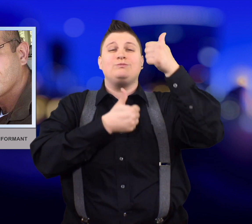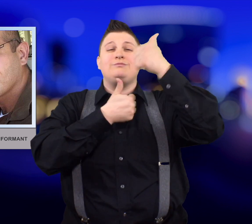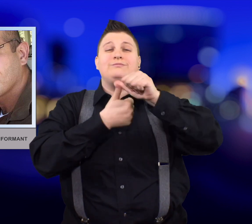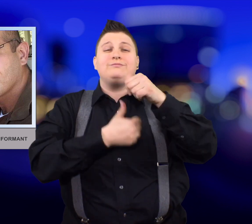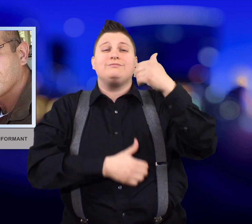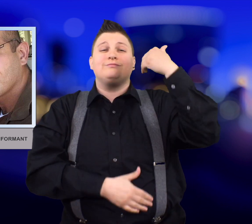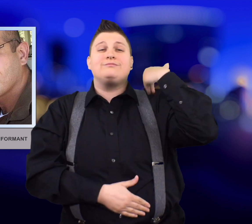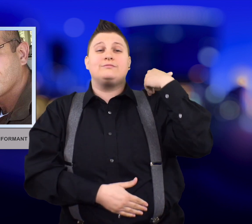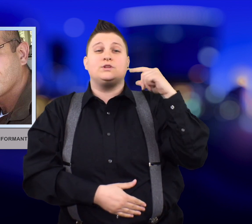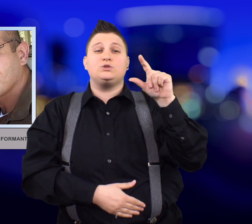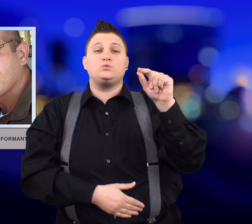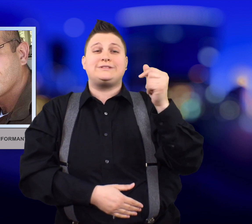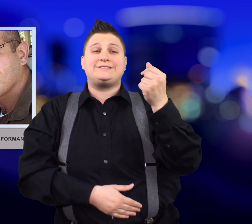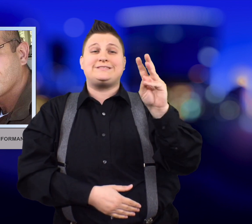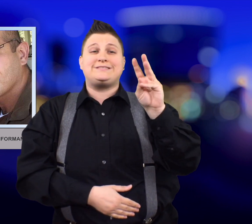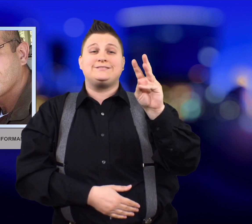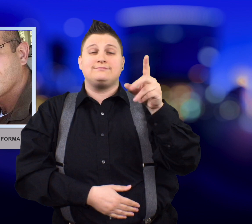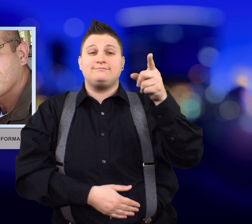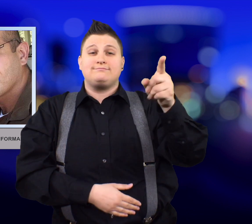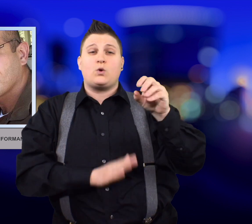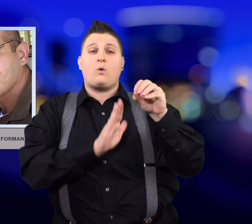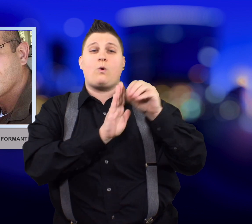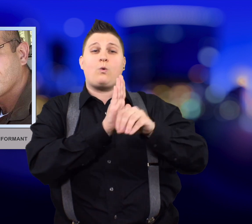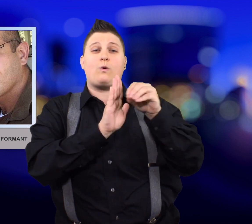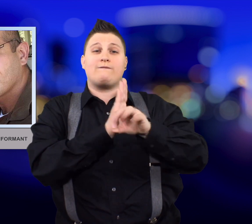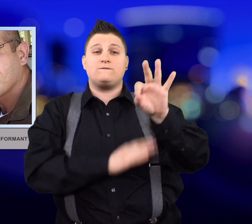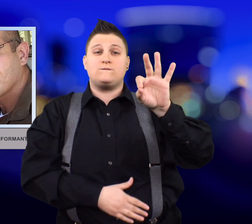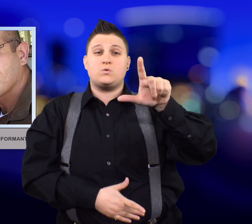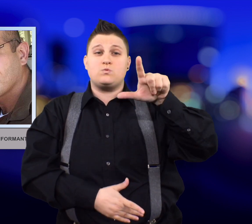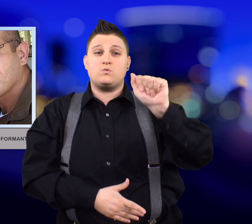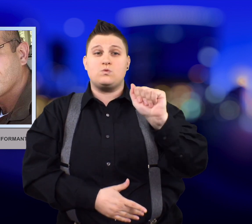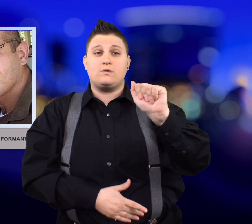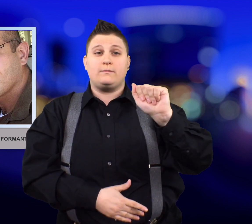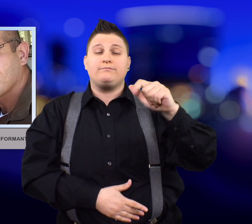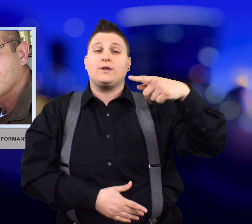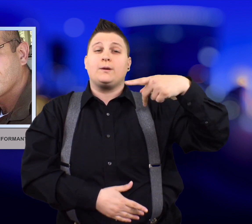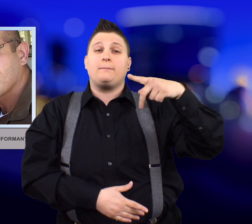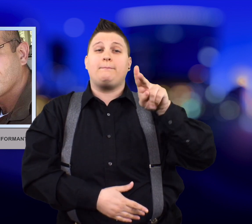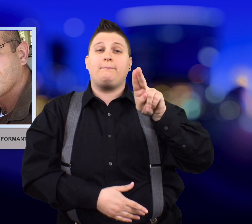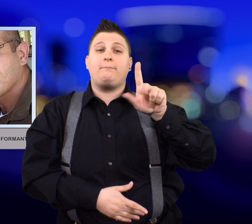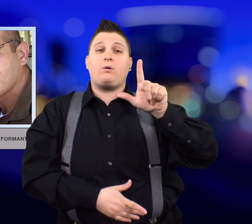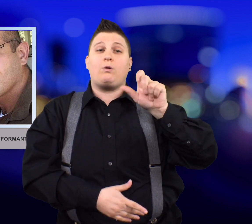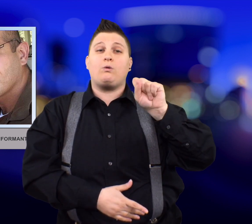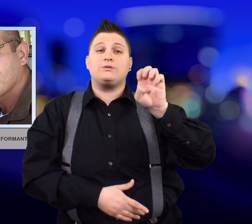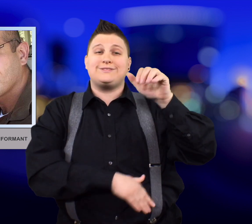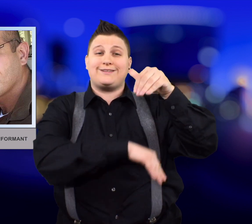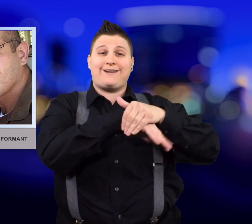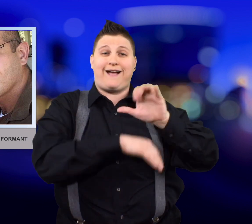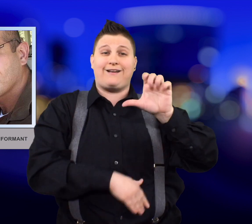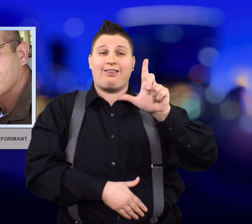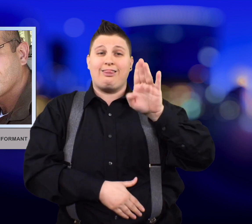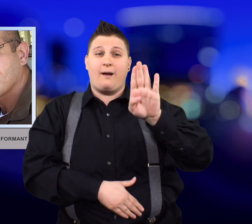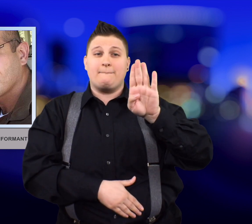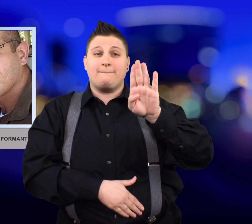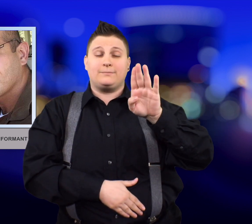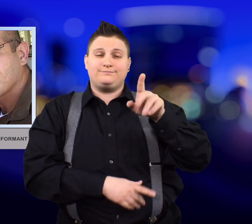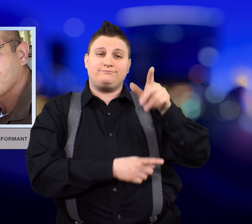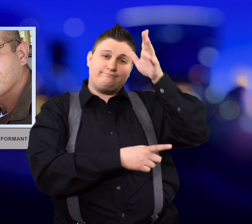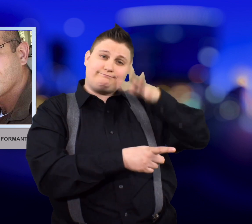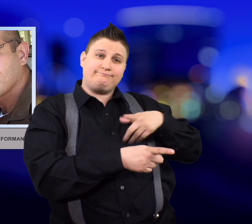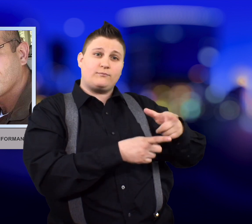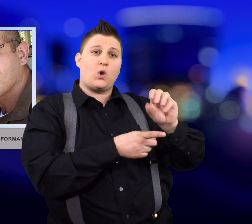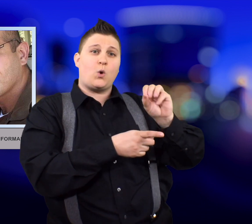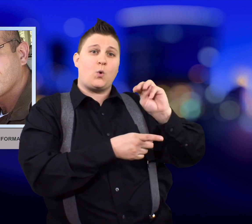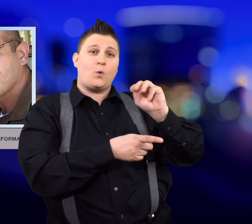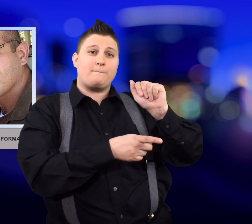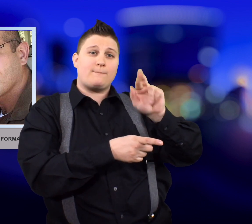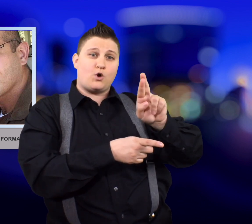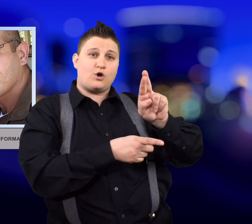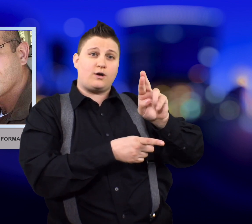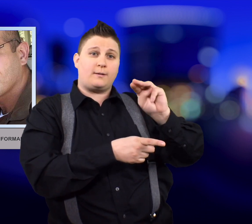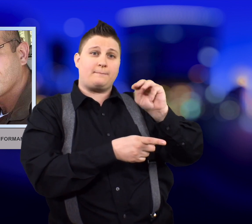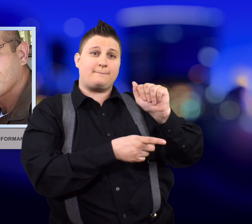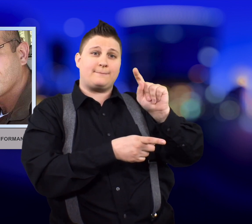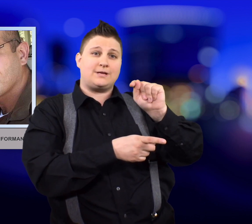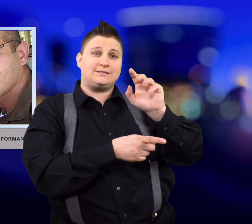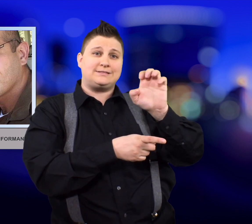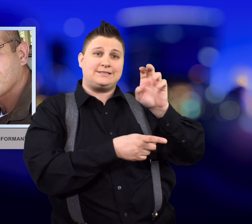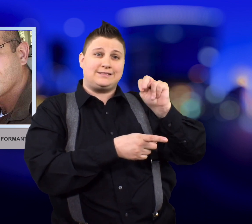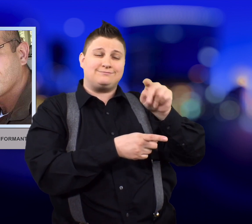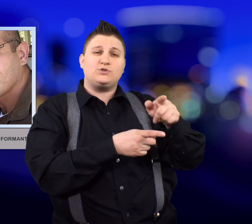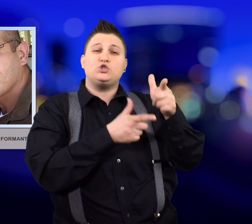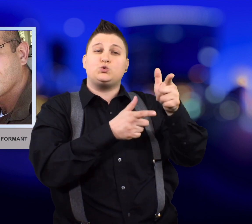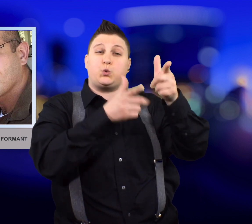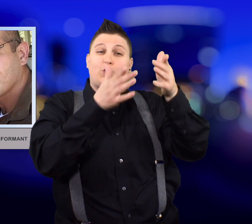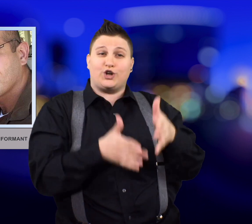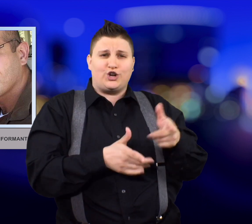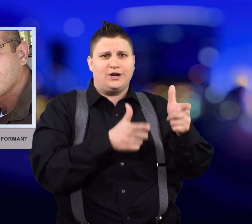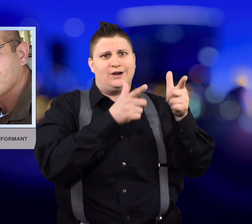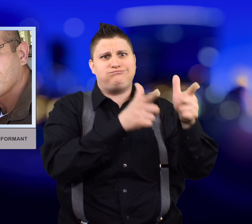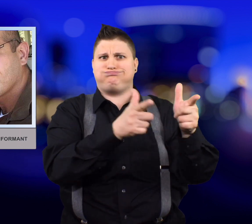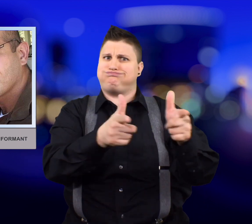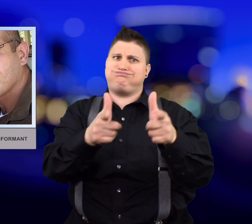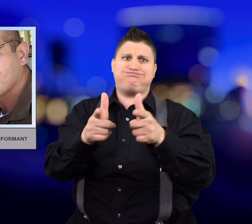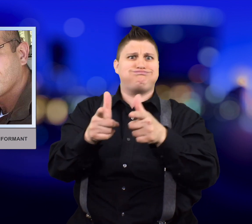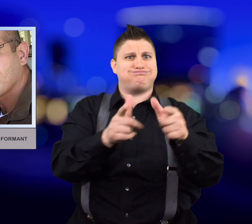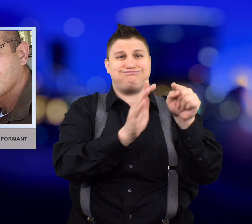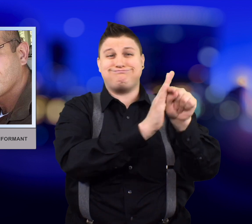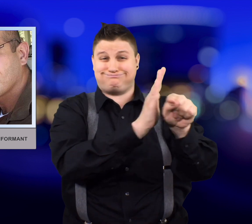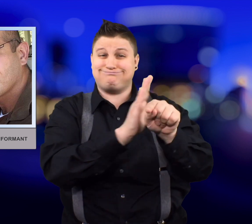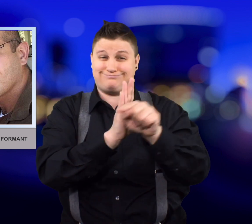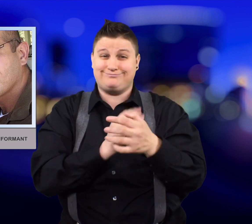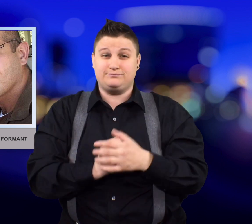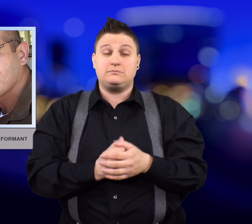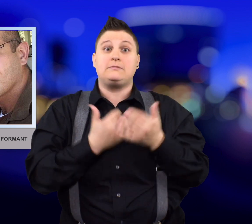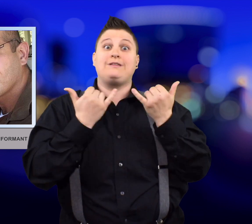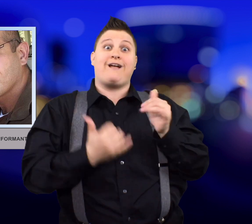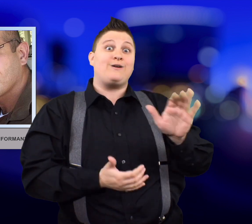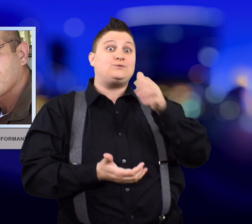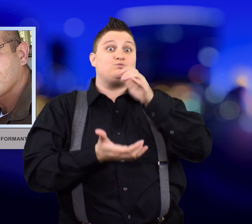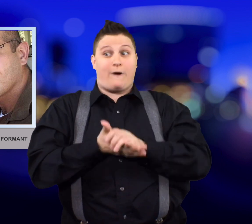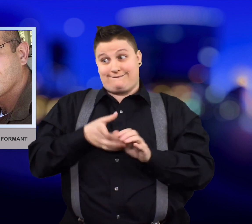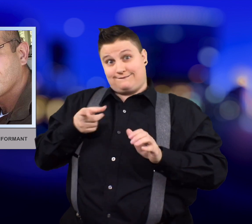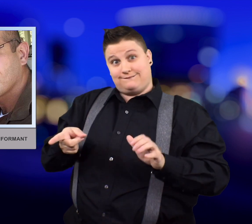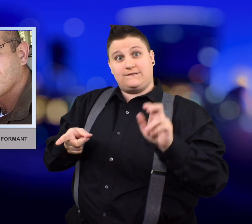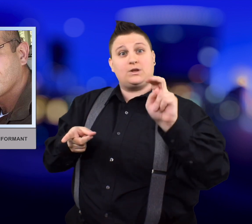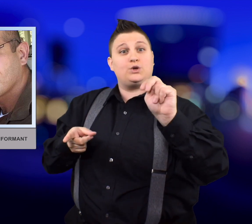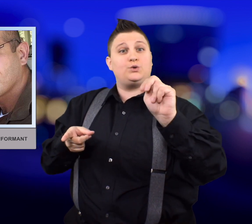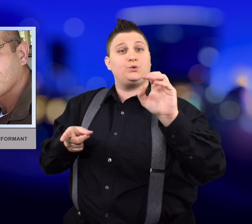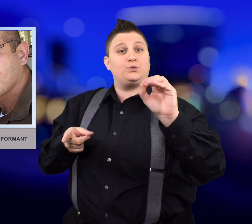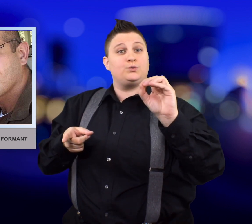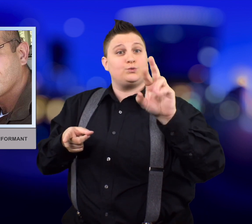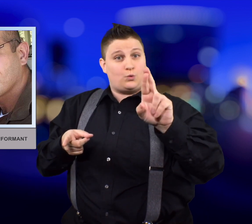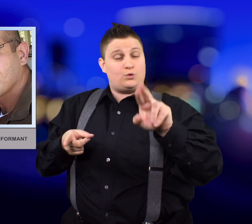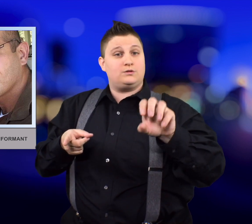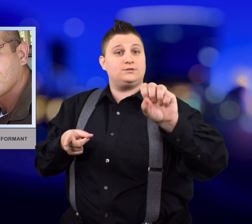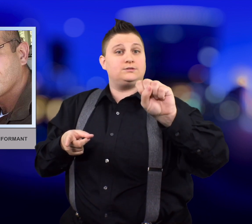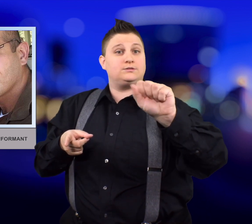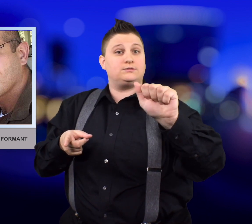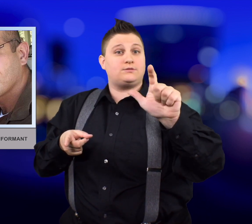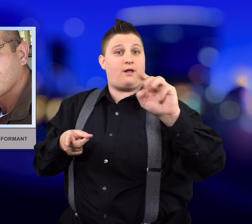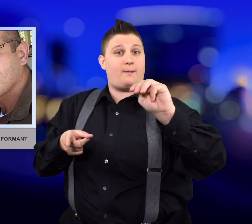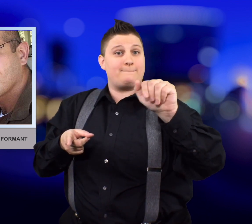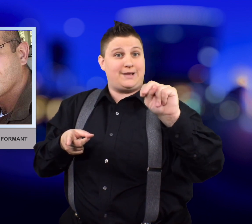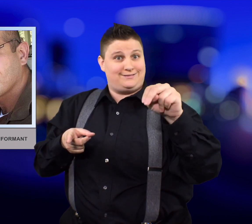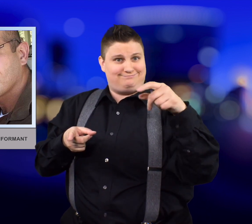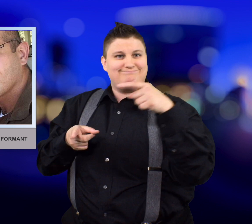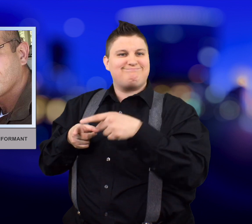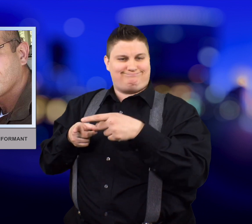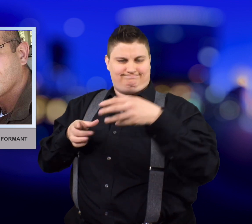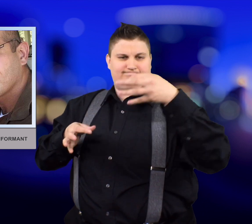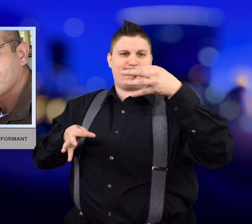Noor Salman, the wife of Pulse night club shooter Omar Mateen, is on trial in Florida